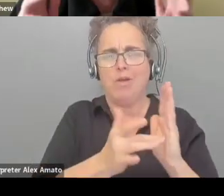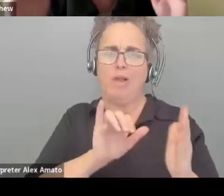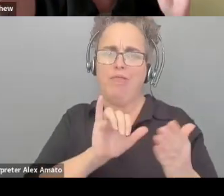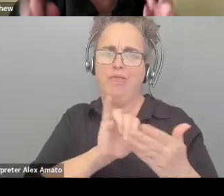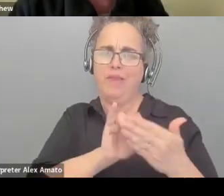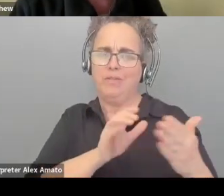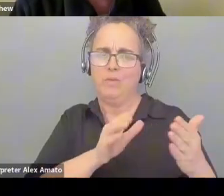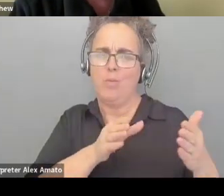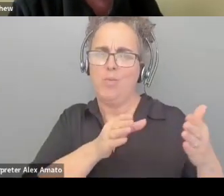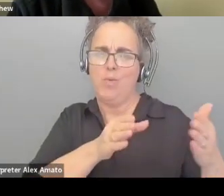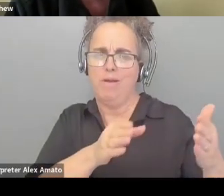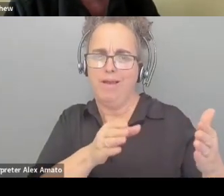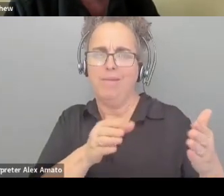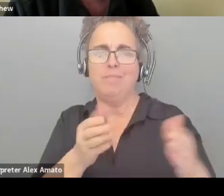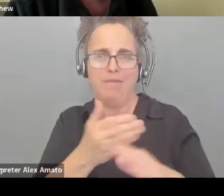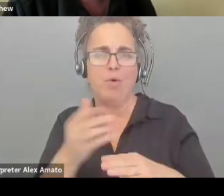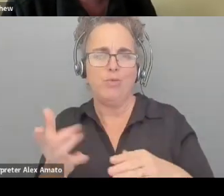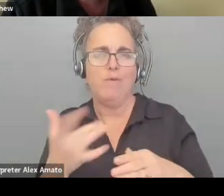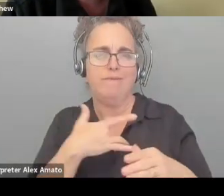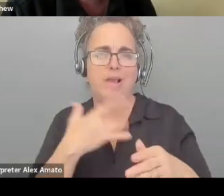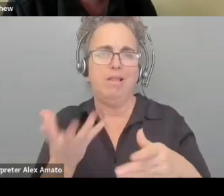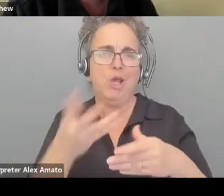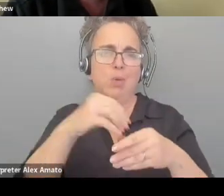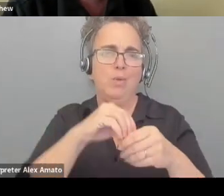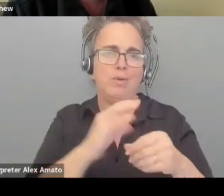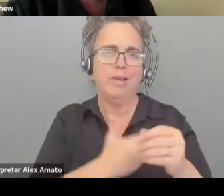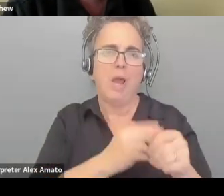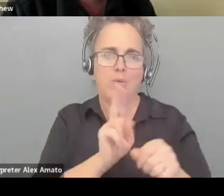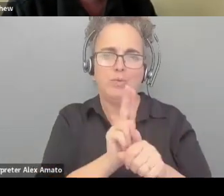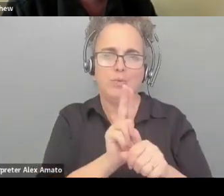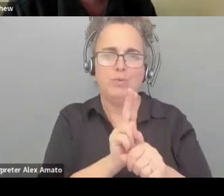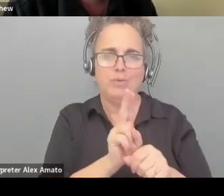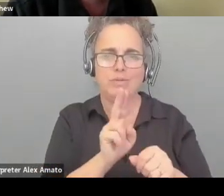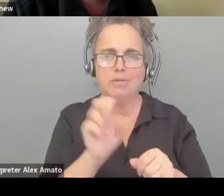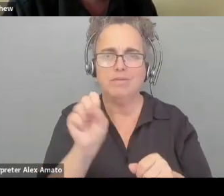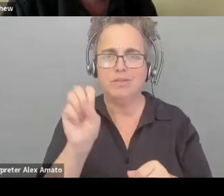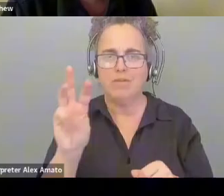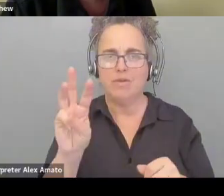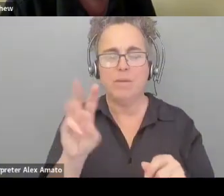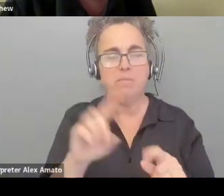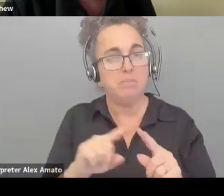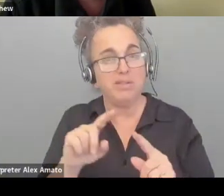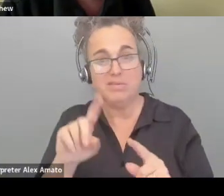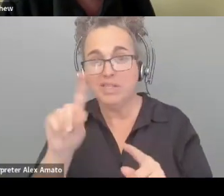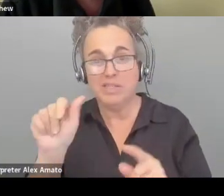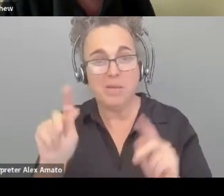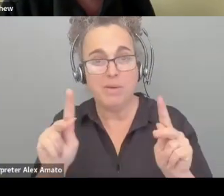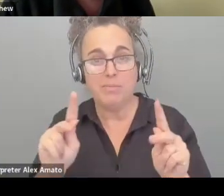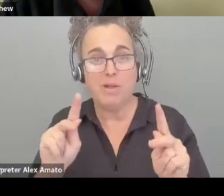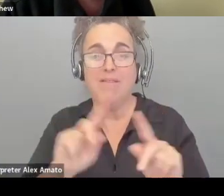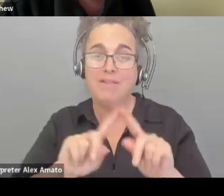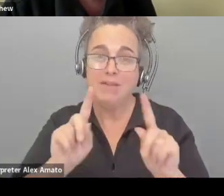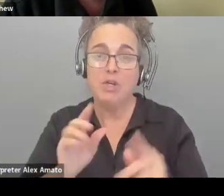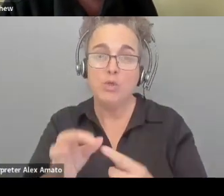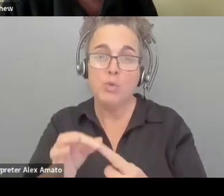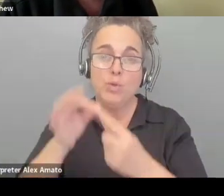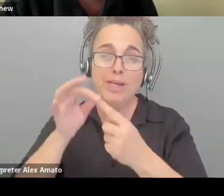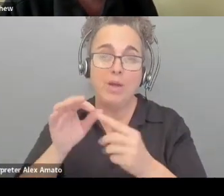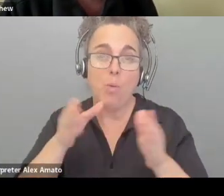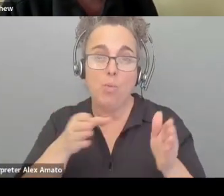you know, properly included. Disabled people have unique ways of thinking, being and perceiving. Some people talk about - in the deaf community - talk about deaf